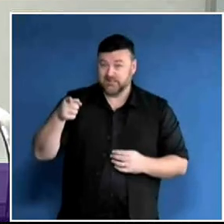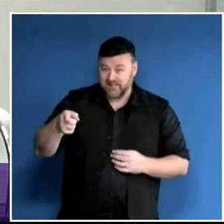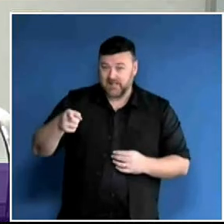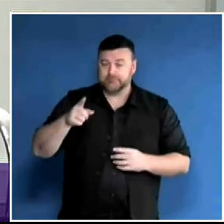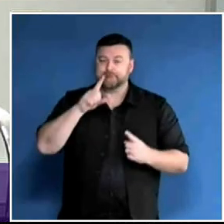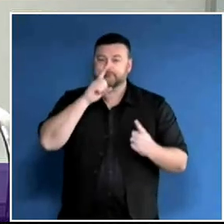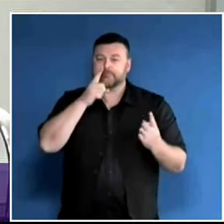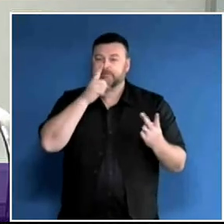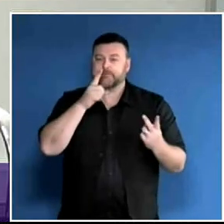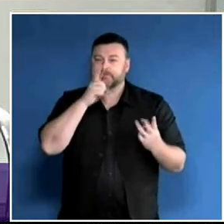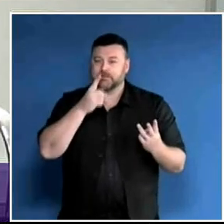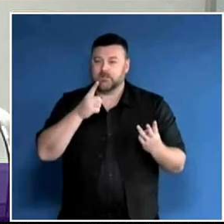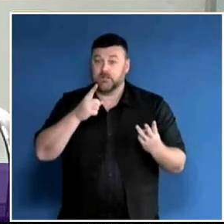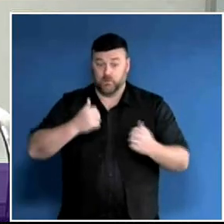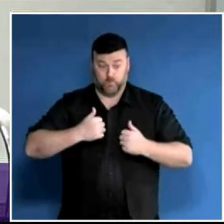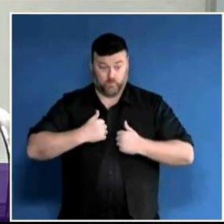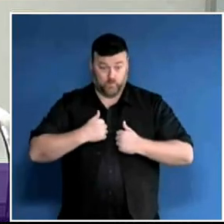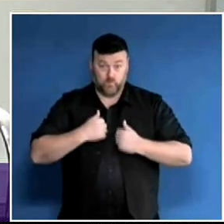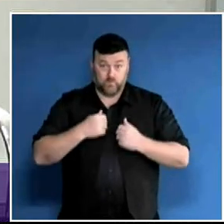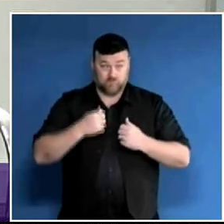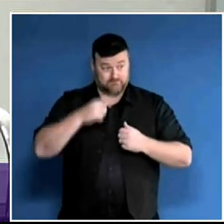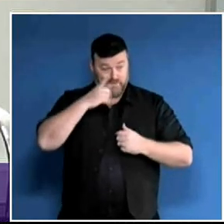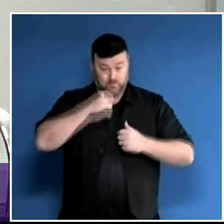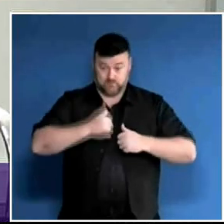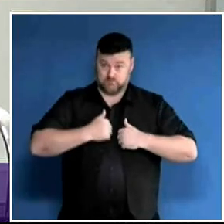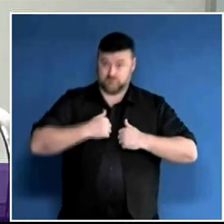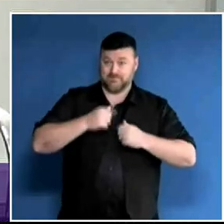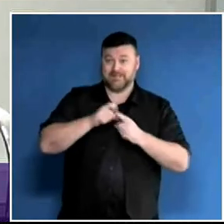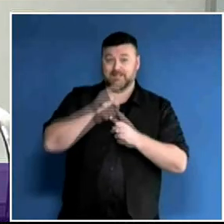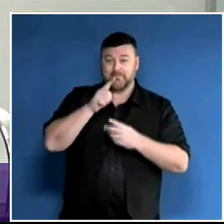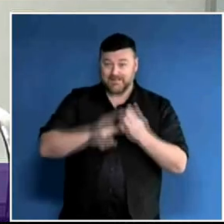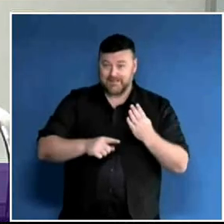and interests. But disabled young people, particularly when they enter the DES system,